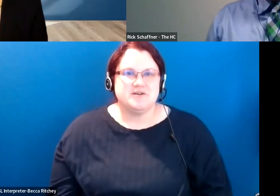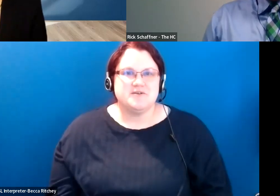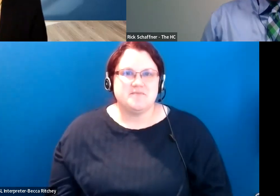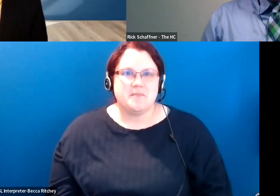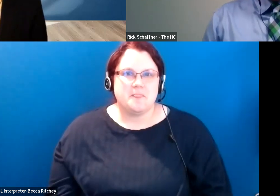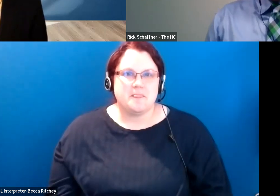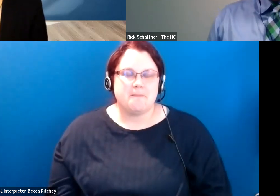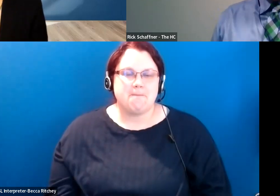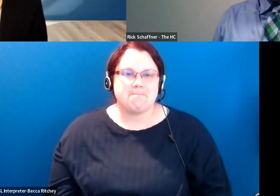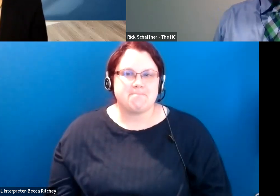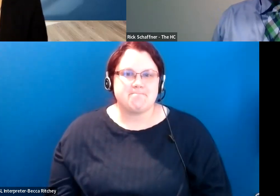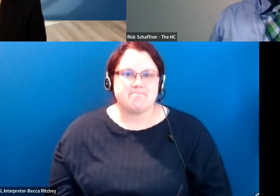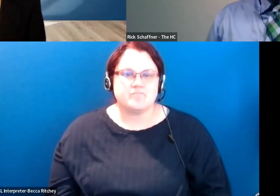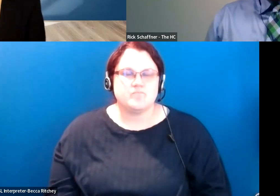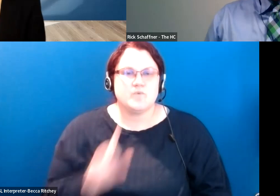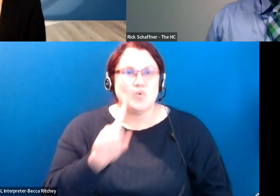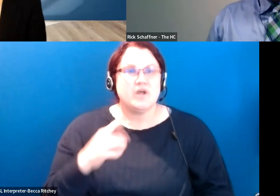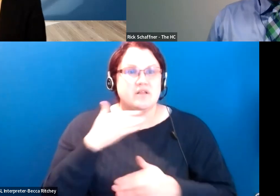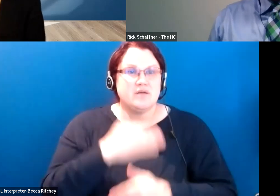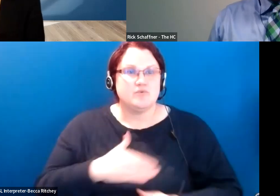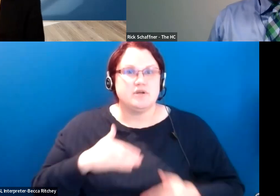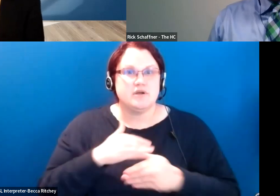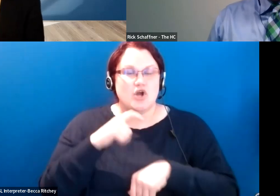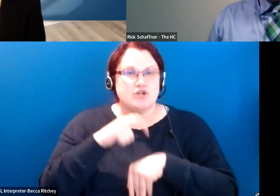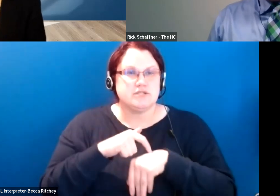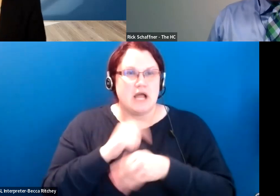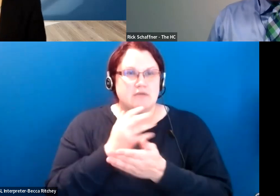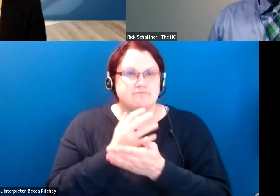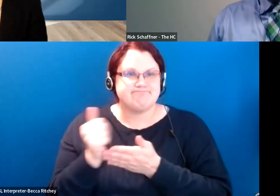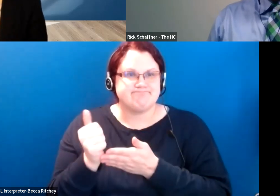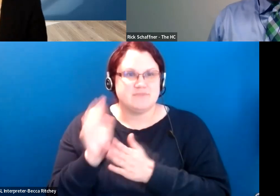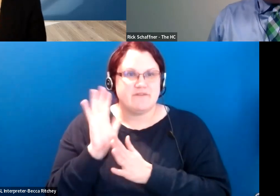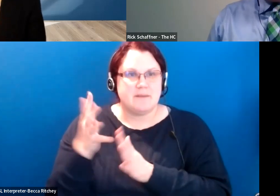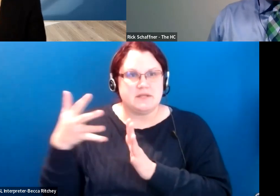So, we really appreciate it. Our time is running short with five minutes, Rick, so I think